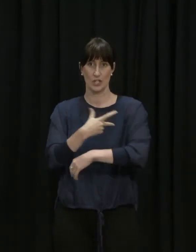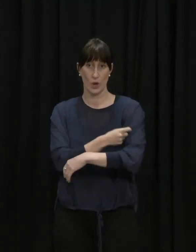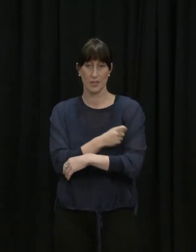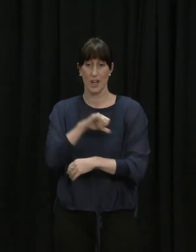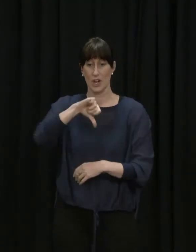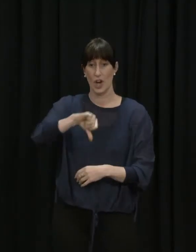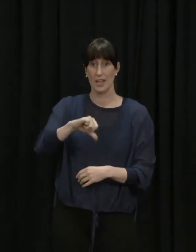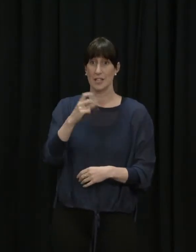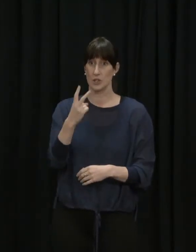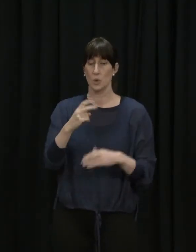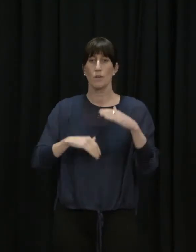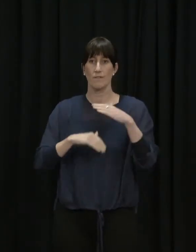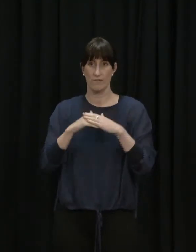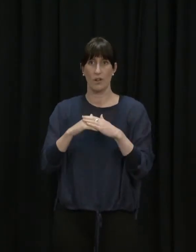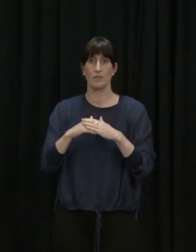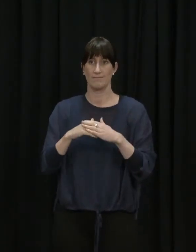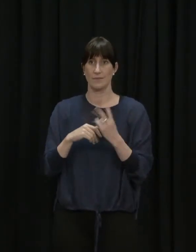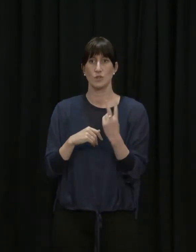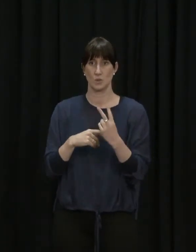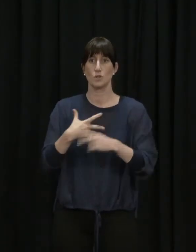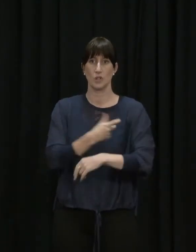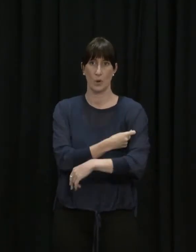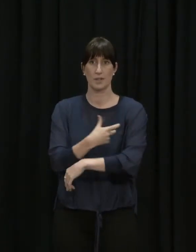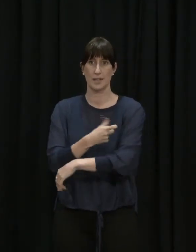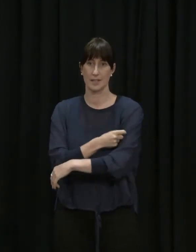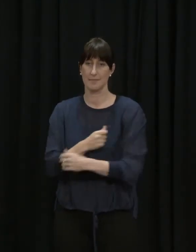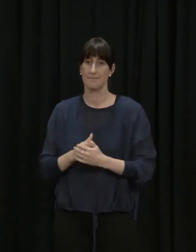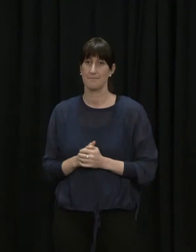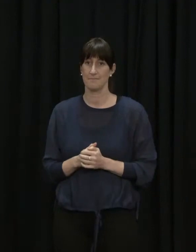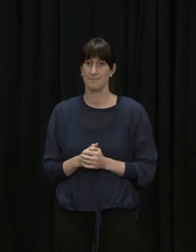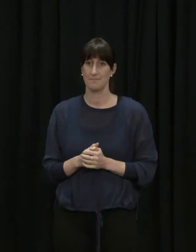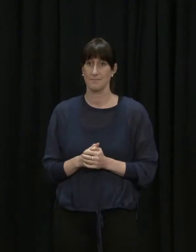charge with 96% having been vaccinated with one dose.